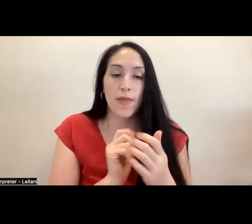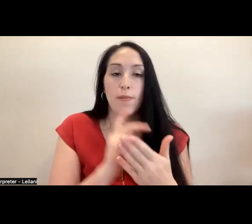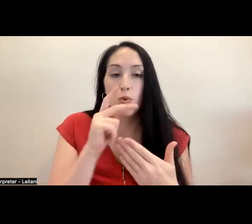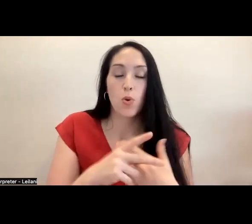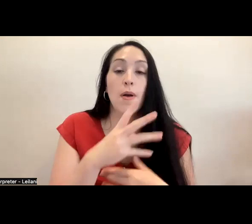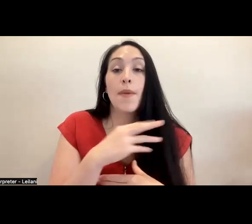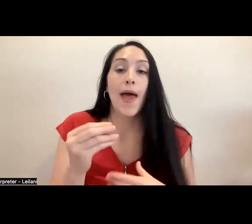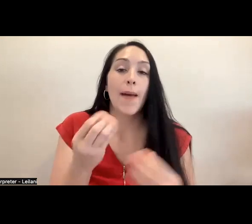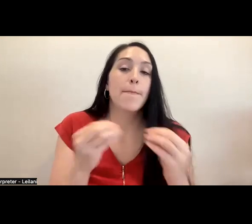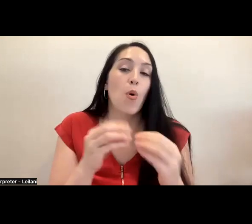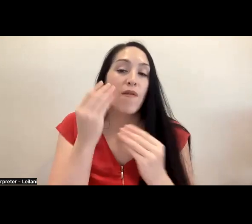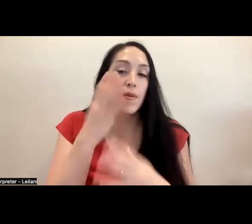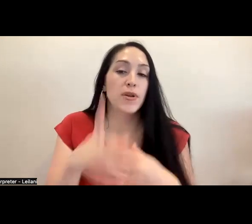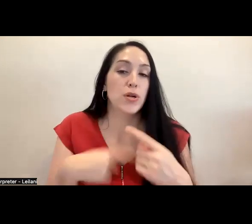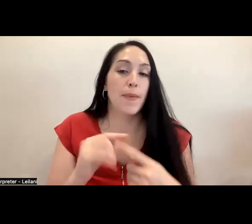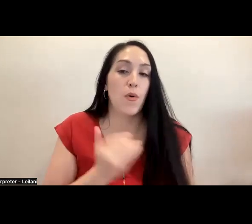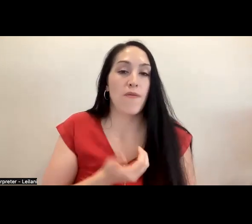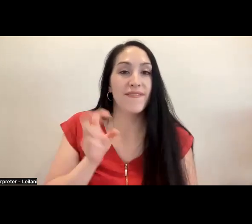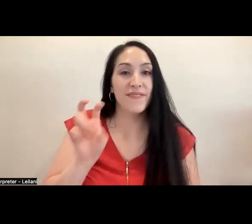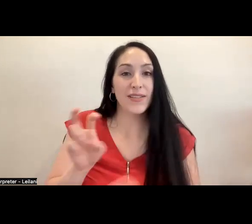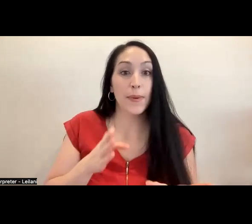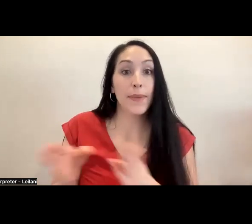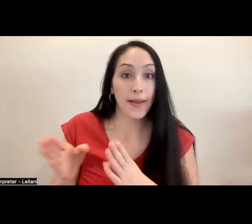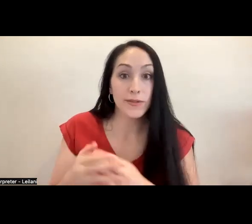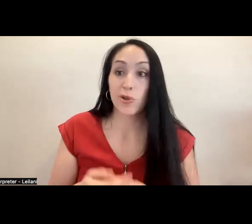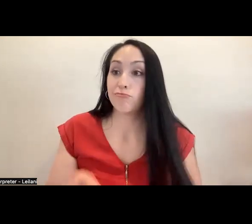11:49:08 All right. So hopefully that answers a lot of your investment.